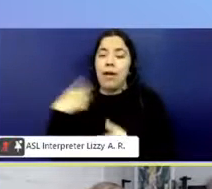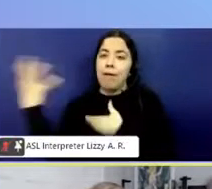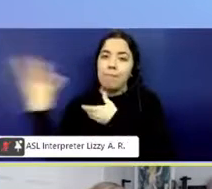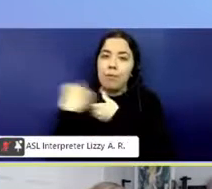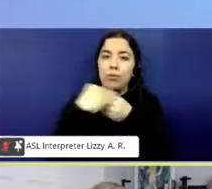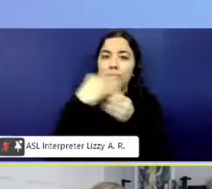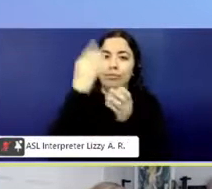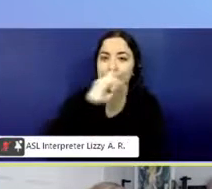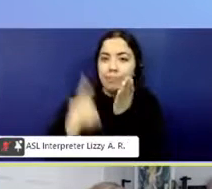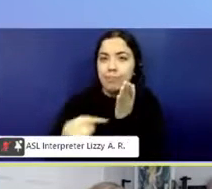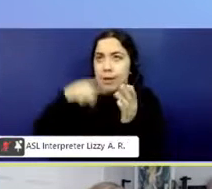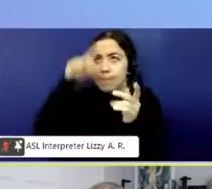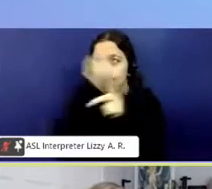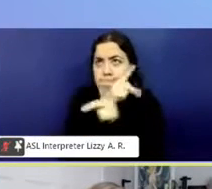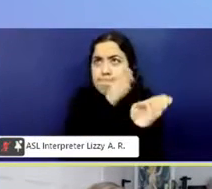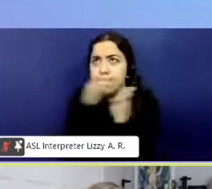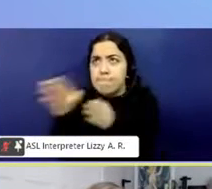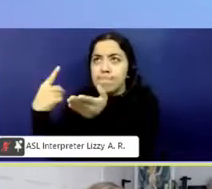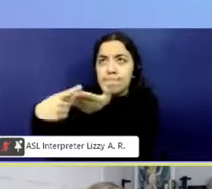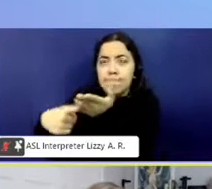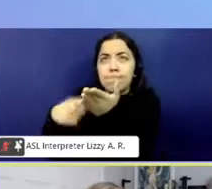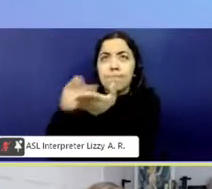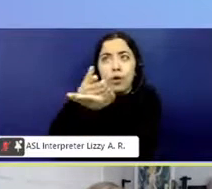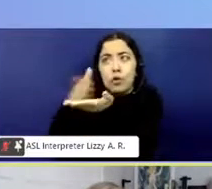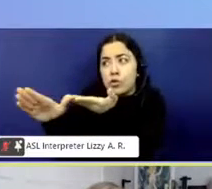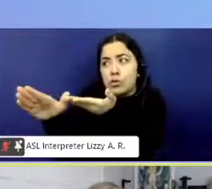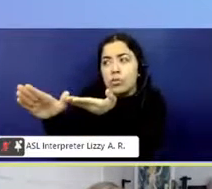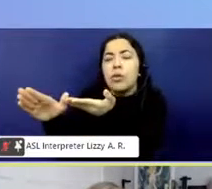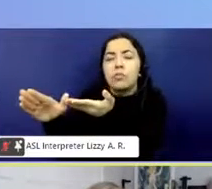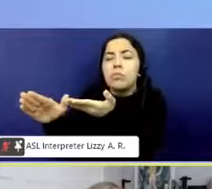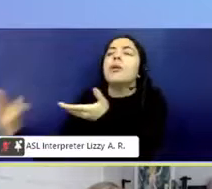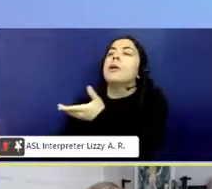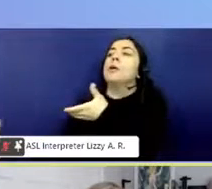methods we use talk about exclusion from the start and the awareness that exclusion happens